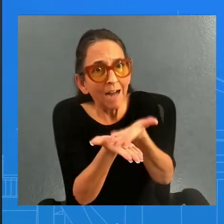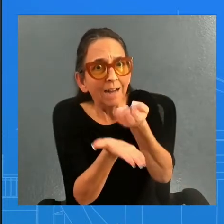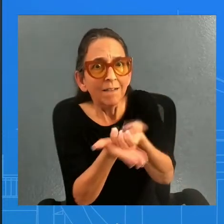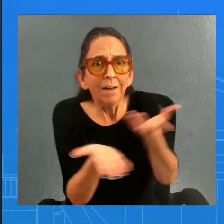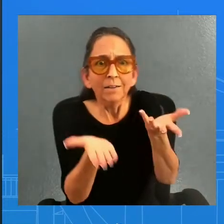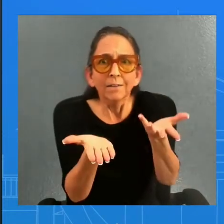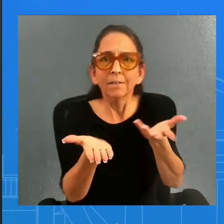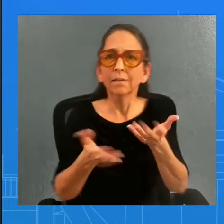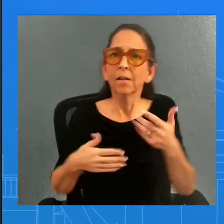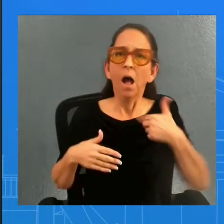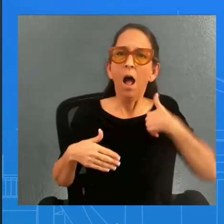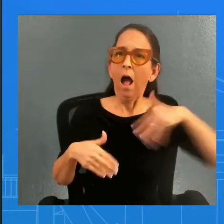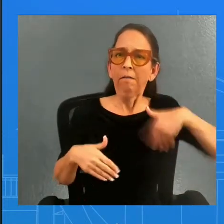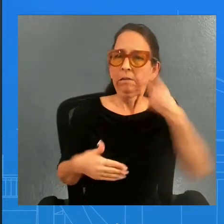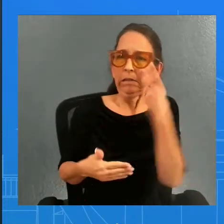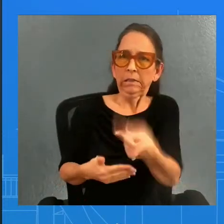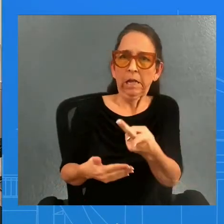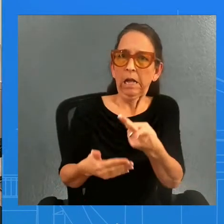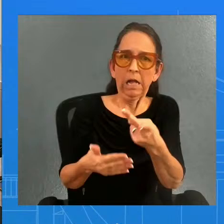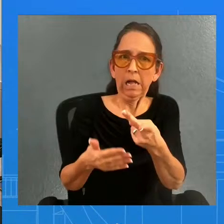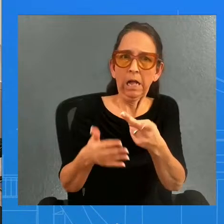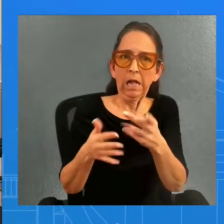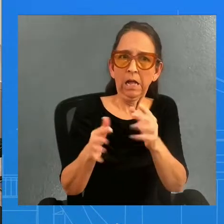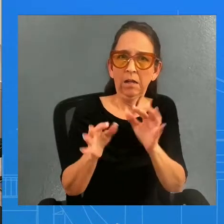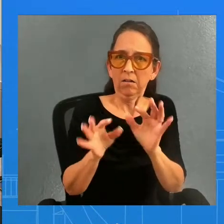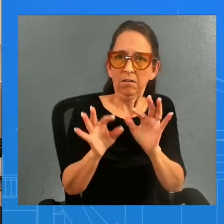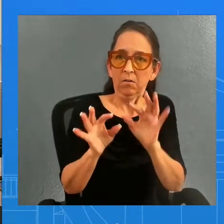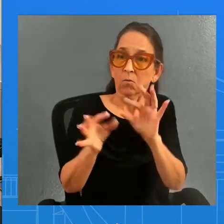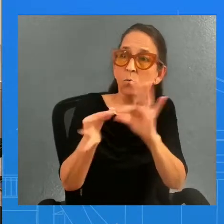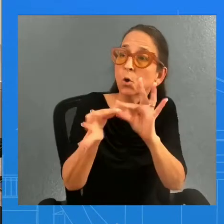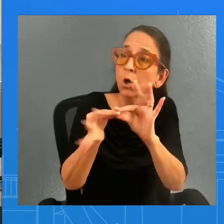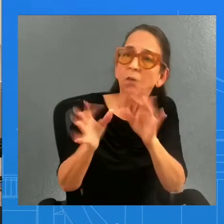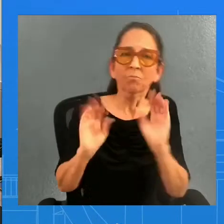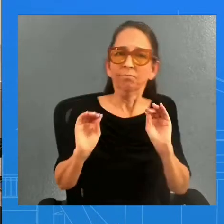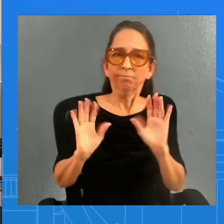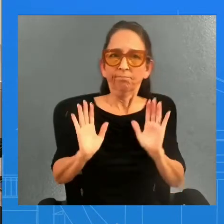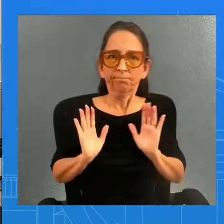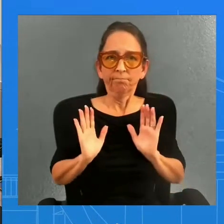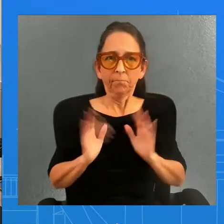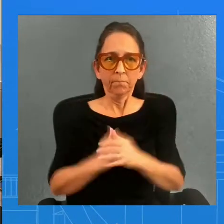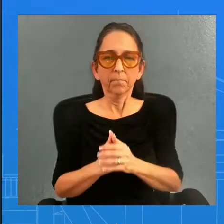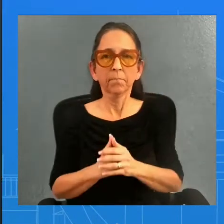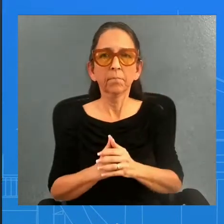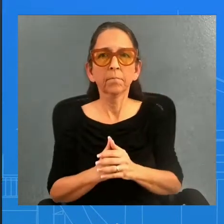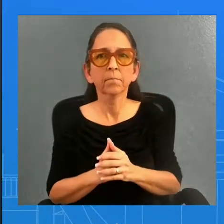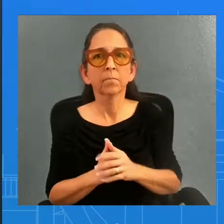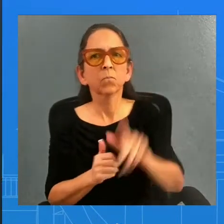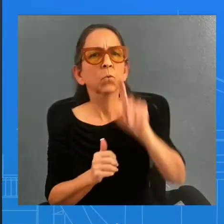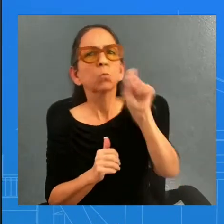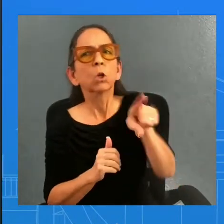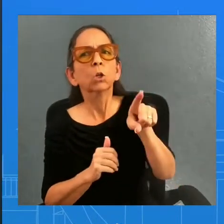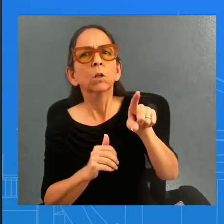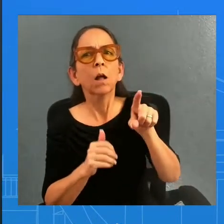The Press: Karine, what did the president mean when he said last night, about Donald Trump, "We got to lock him up"? Ms. Jean-Pierre: So, look, and I -- the president spoke to --